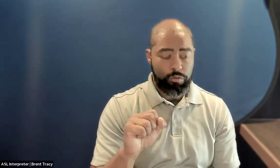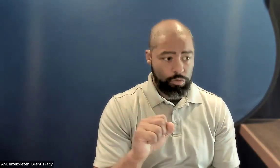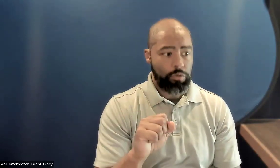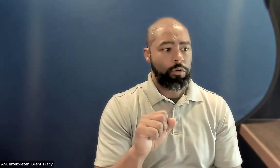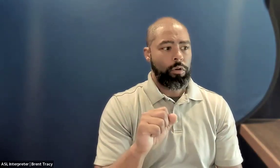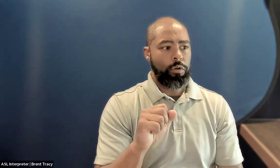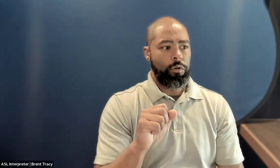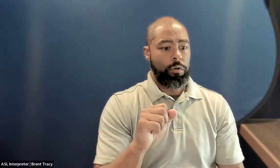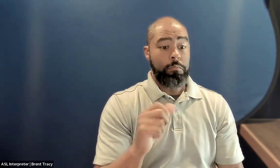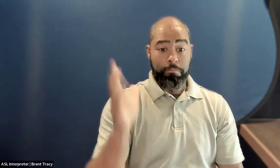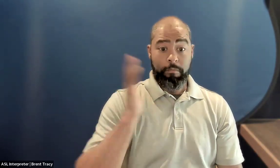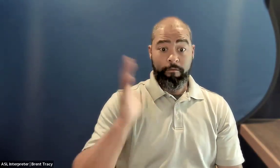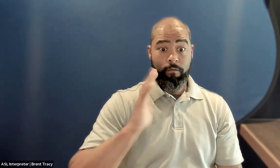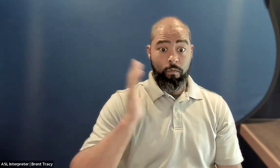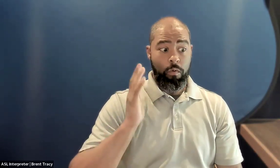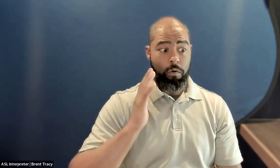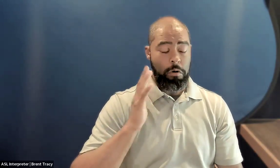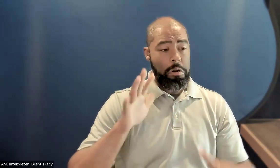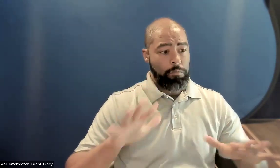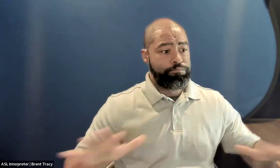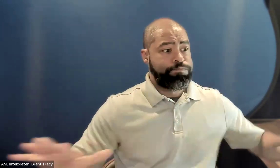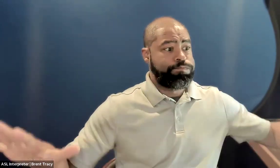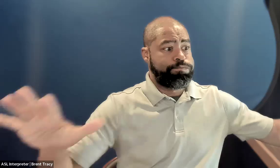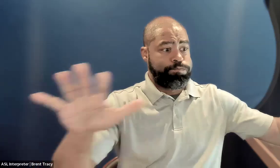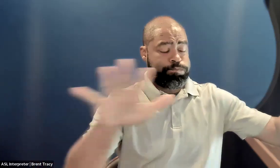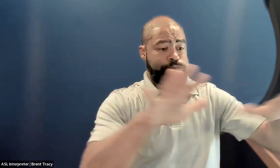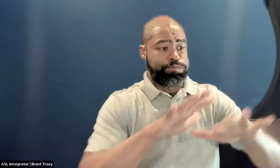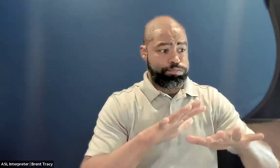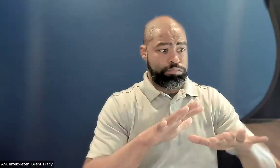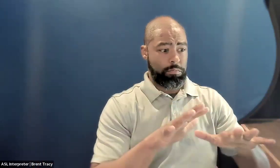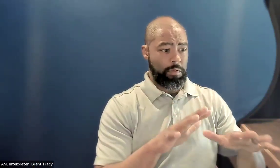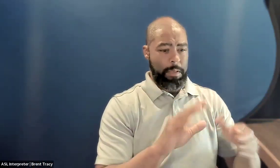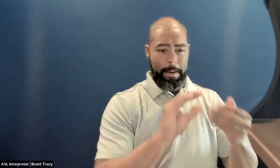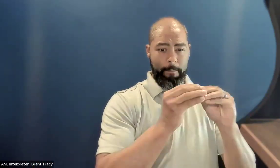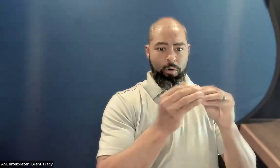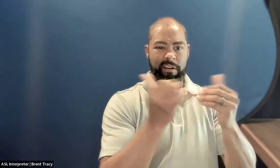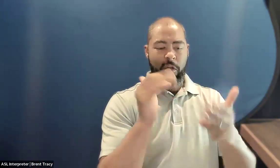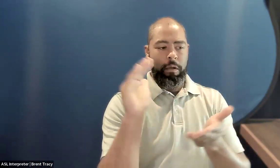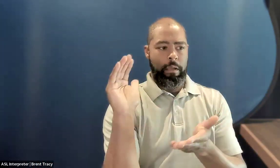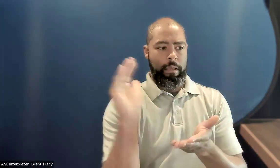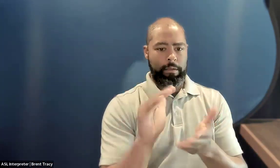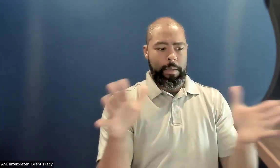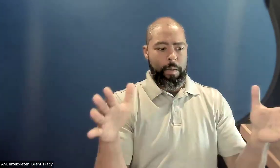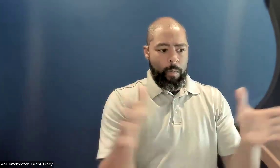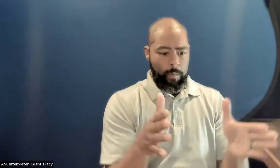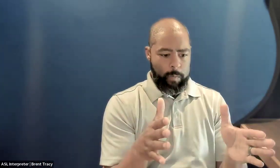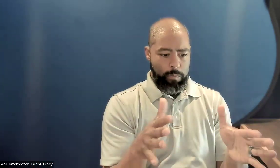The recommendations also referenced the potentially creating a mitigation fund to offset the impacts of forest